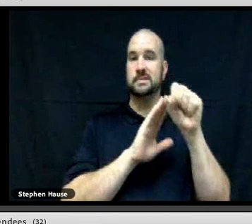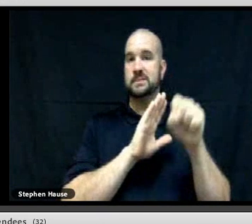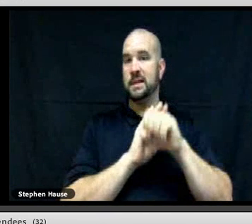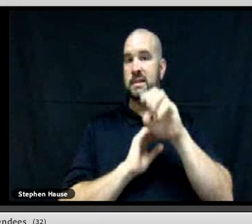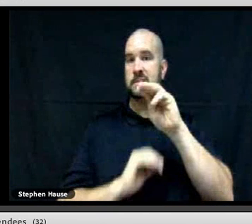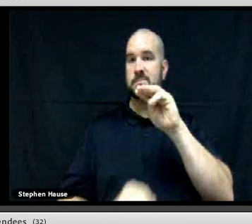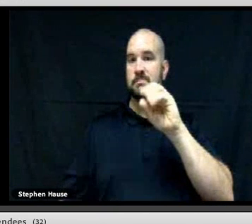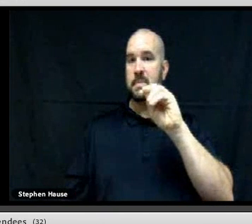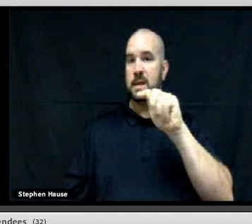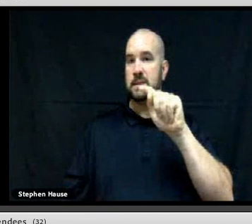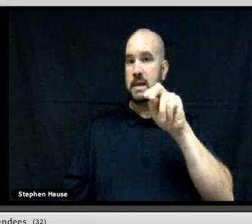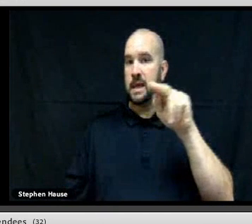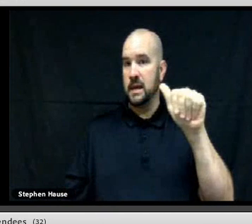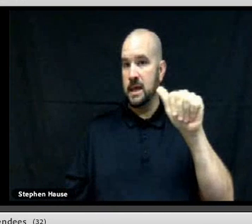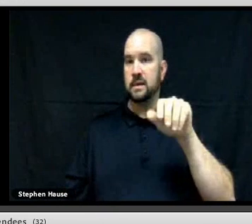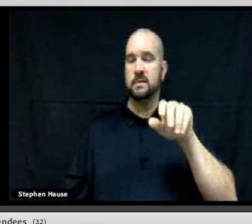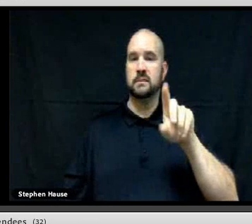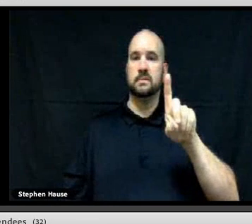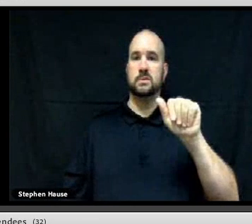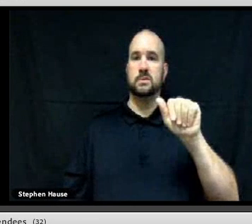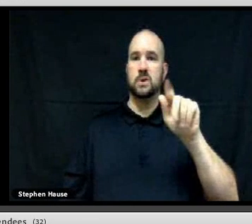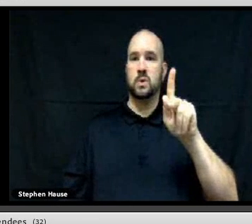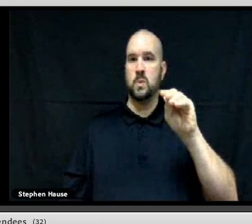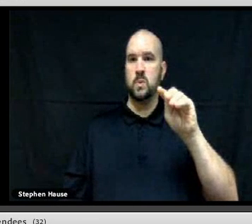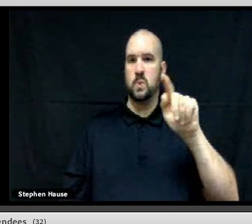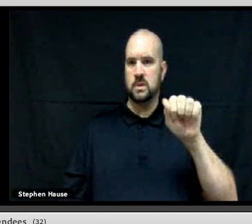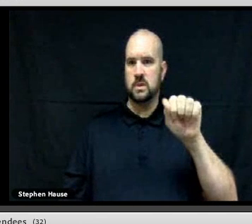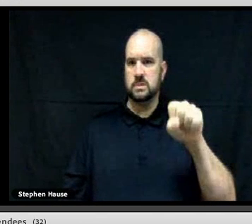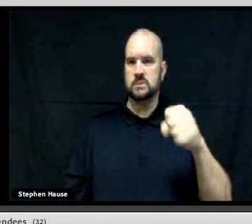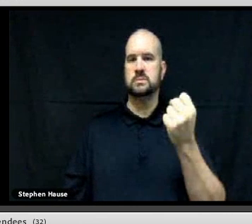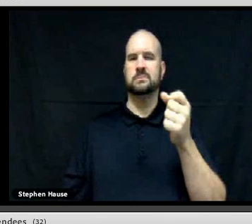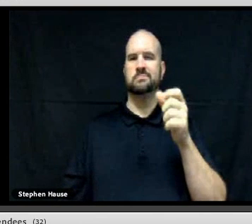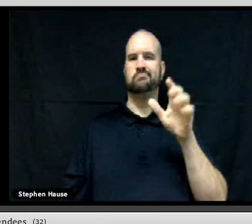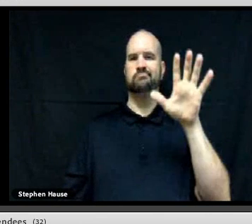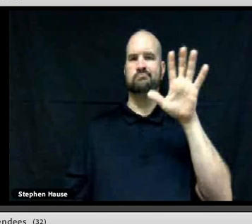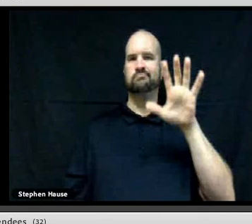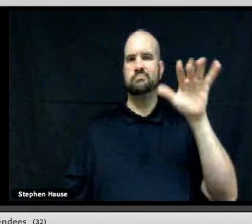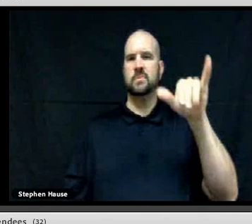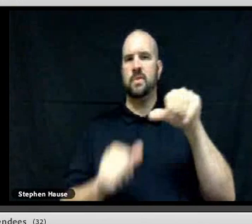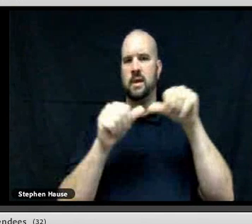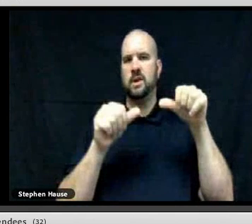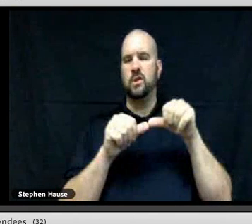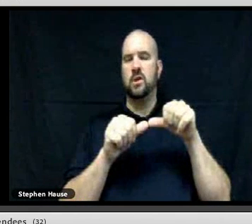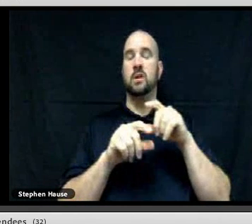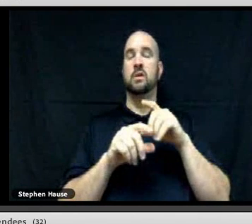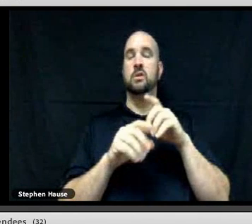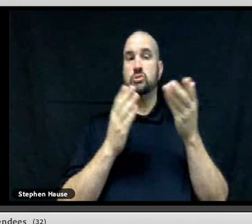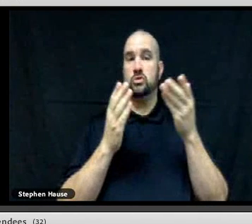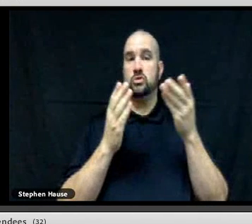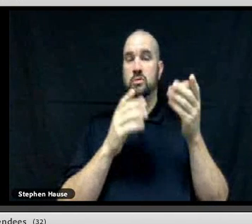So, some of them are just for individual states and some of them serve a larger area,